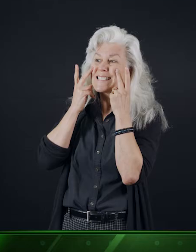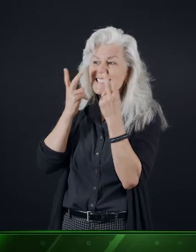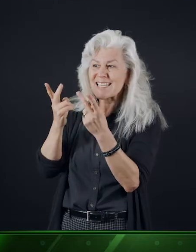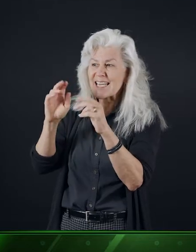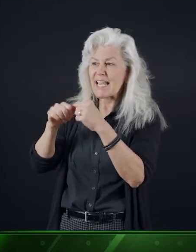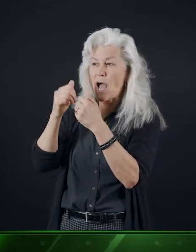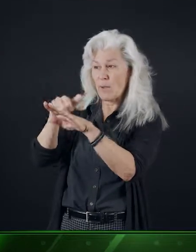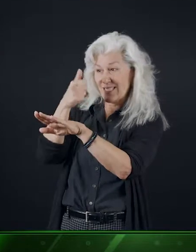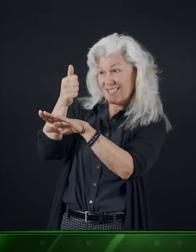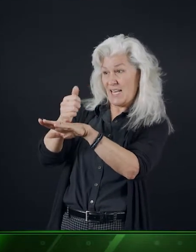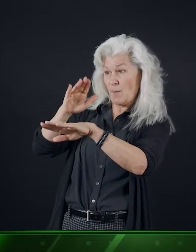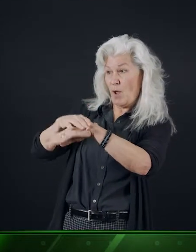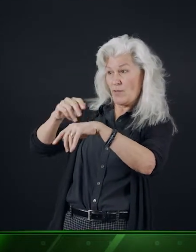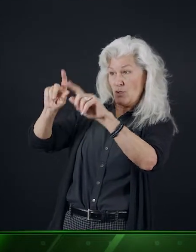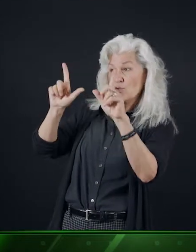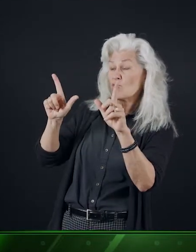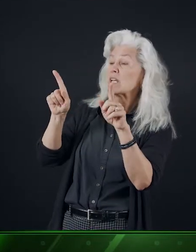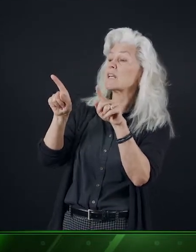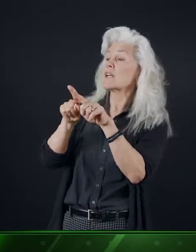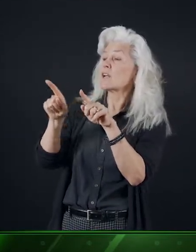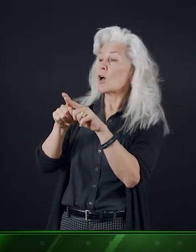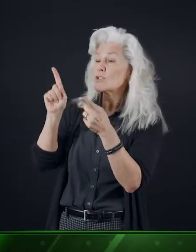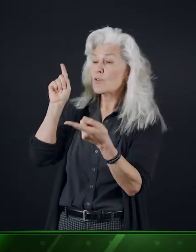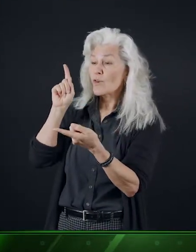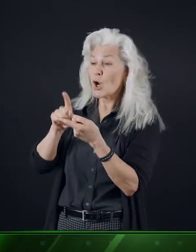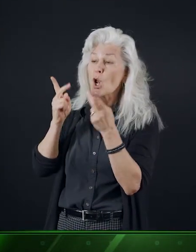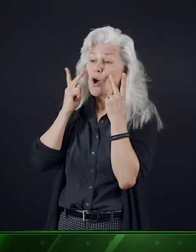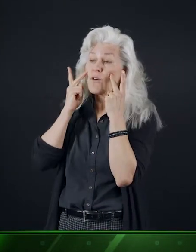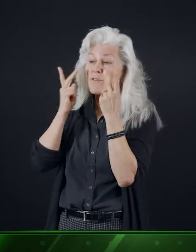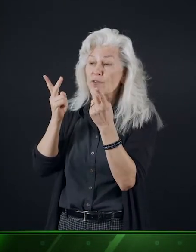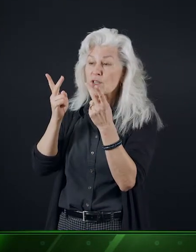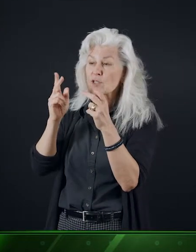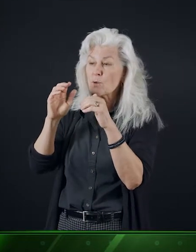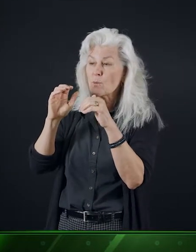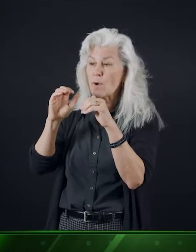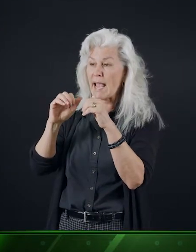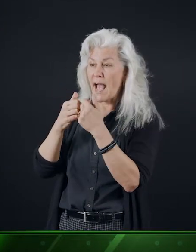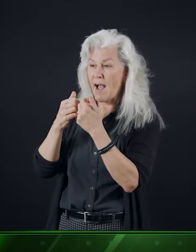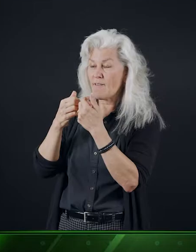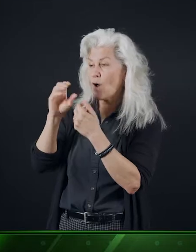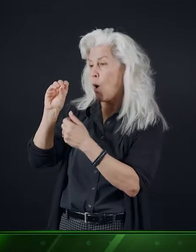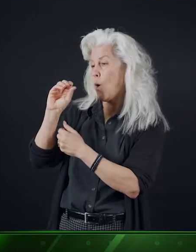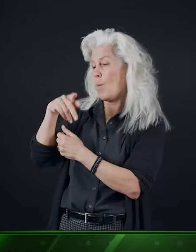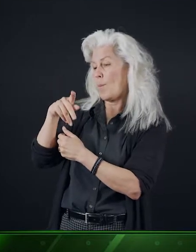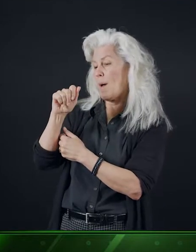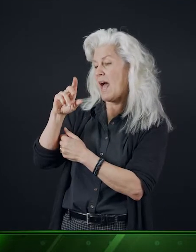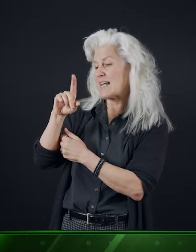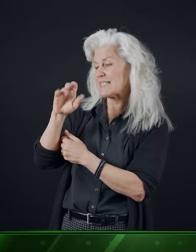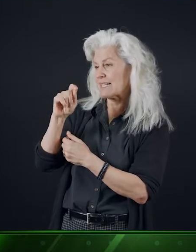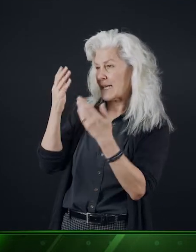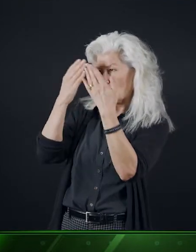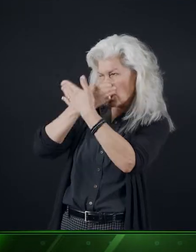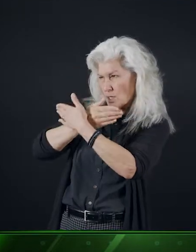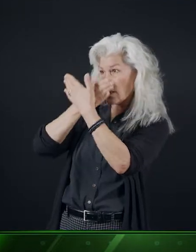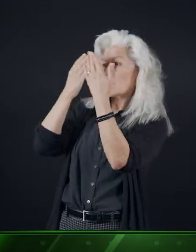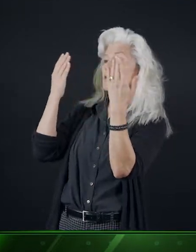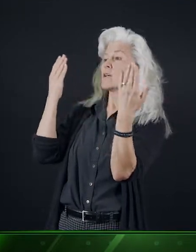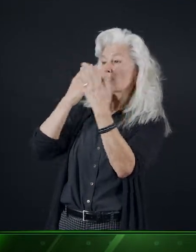And also for low-vision users, we've added HUD opacity adjustments to make elements more visible. Wow, how handy is that?